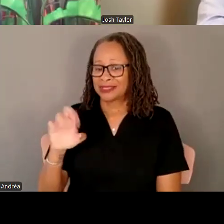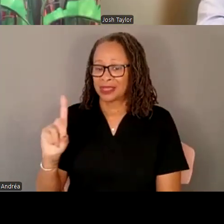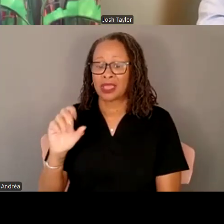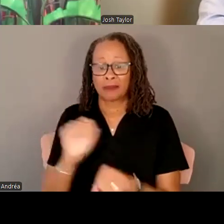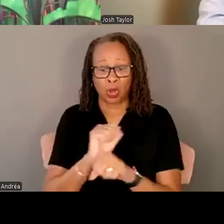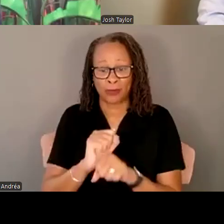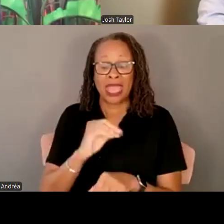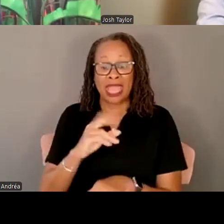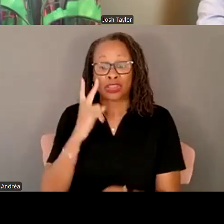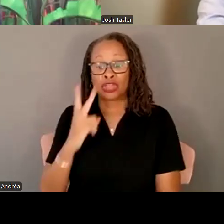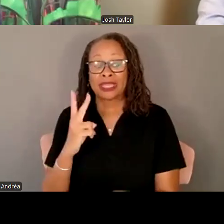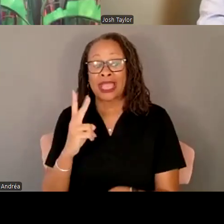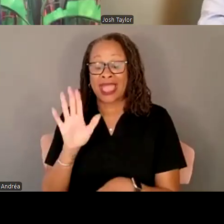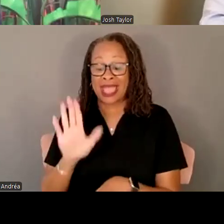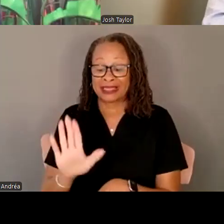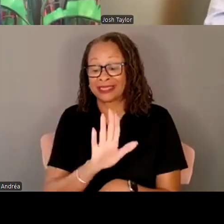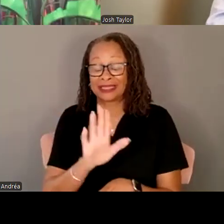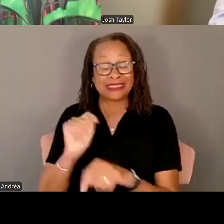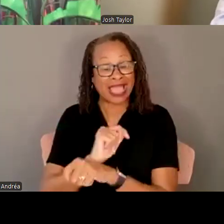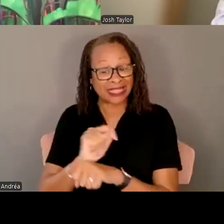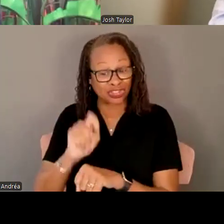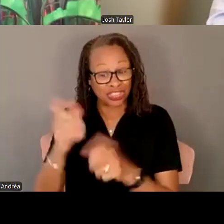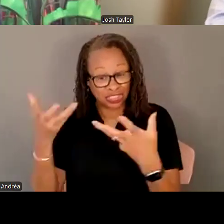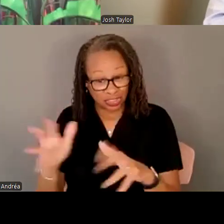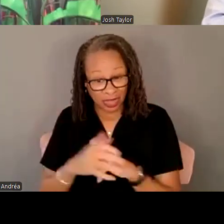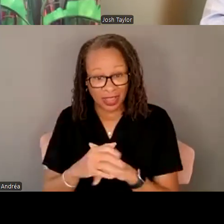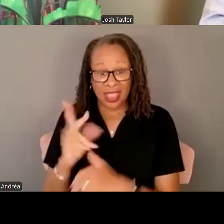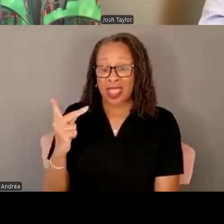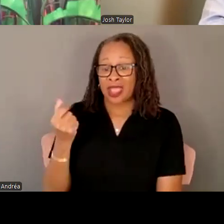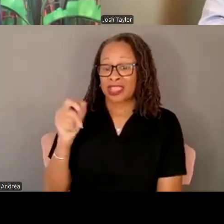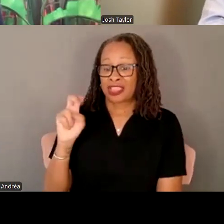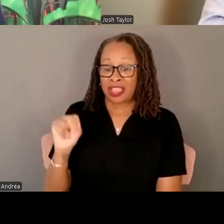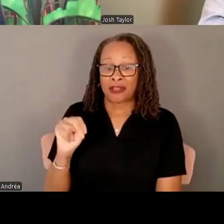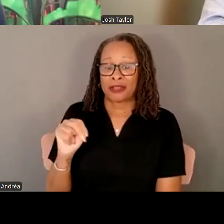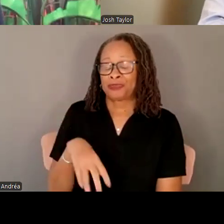Karen, I know that even on your website, you talk about trying to help people find overlooked tasks